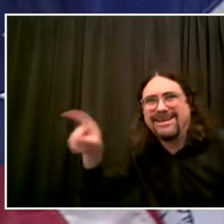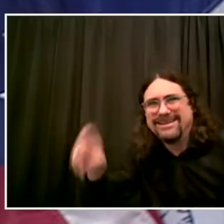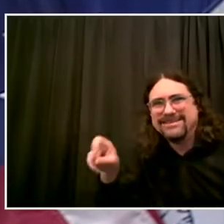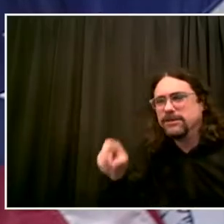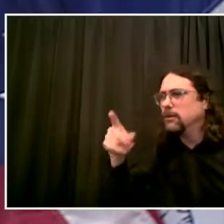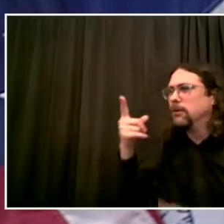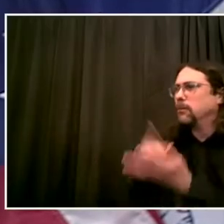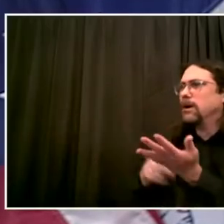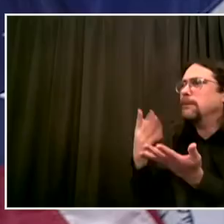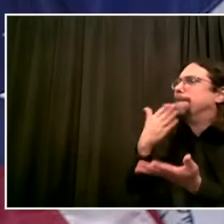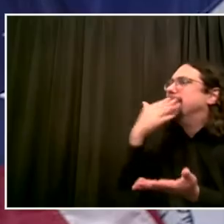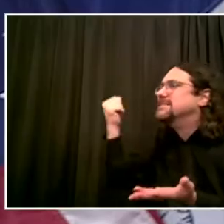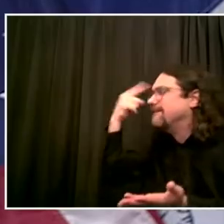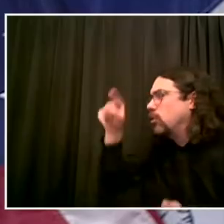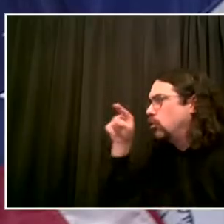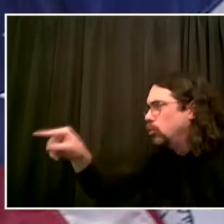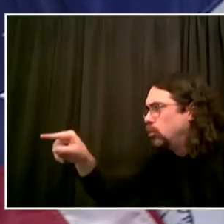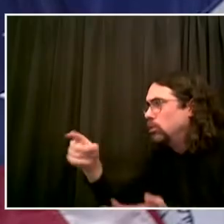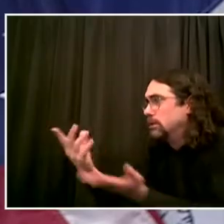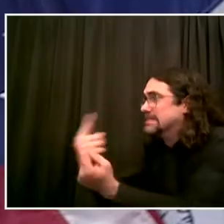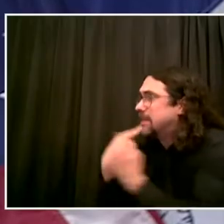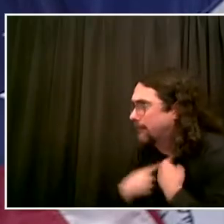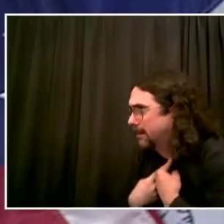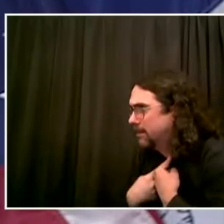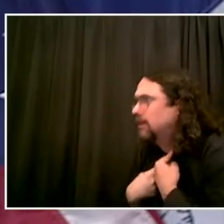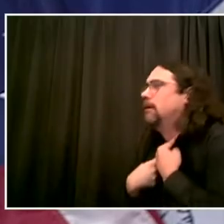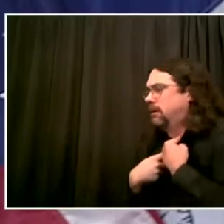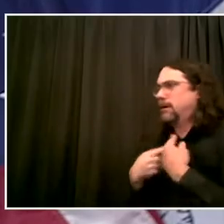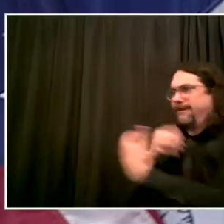THE NEXT IS